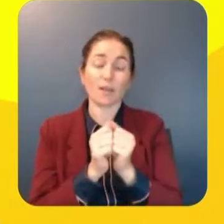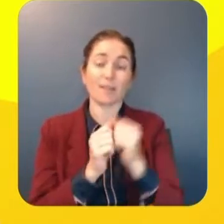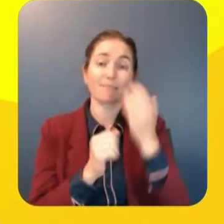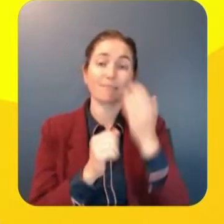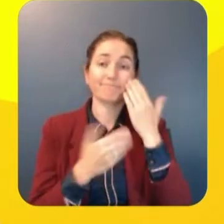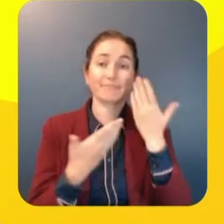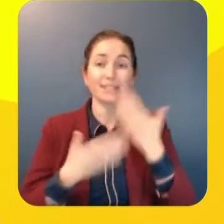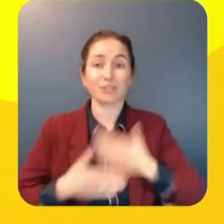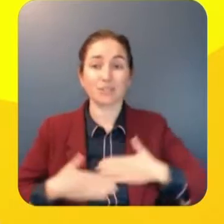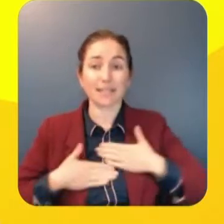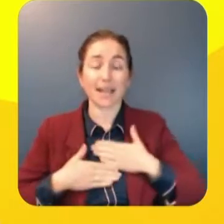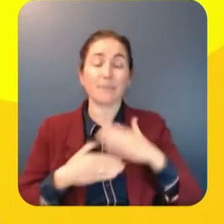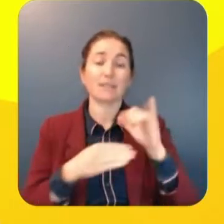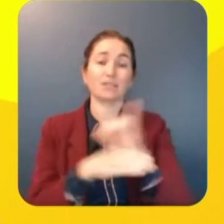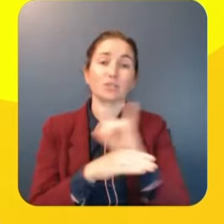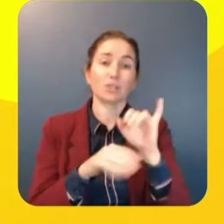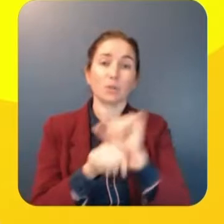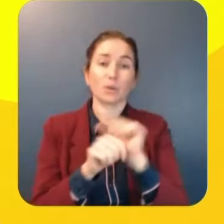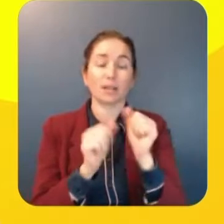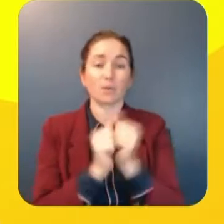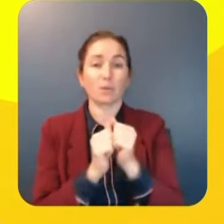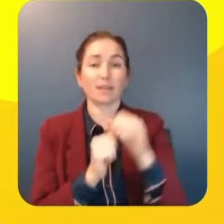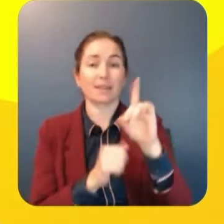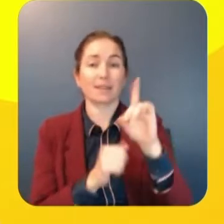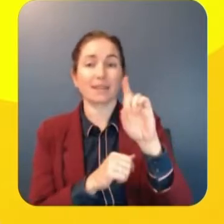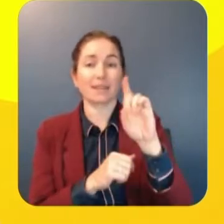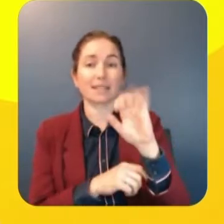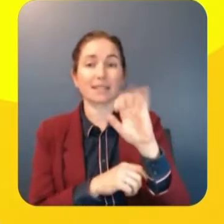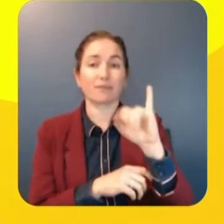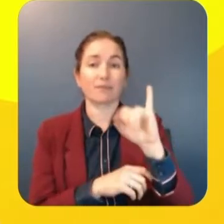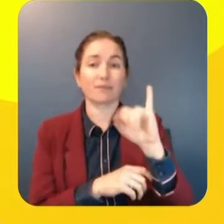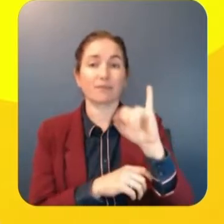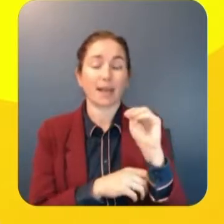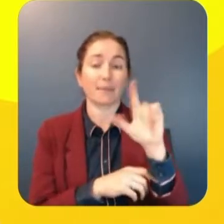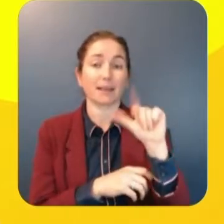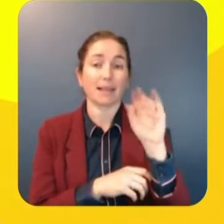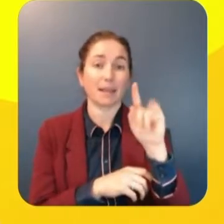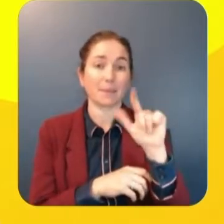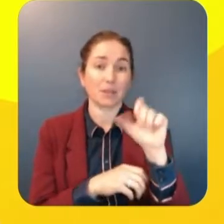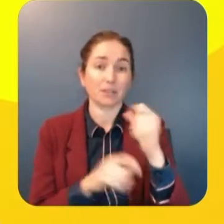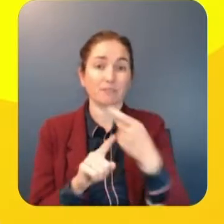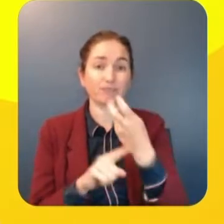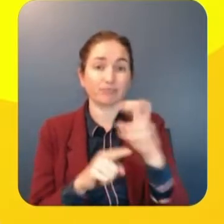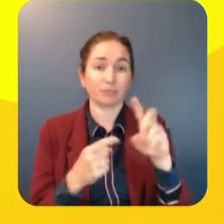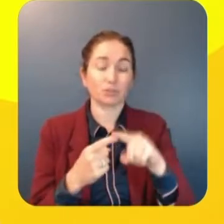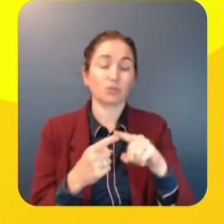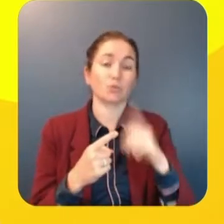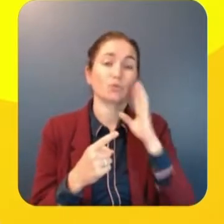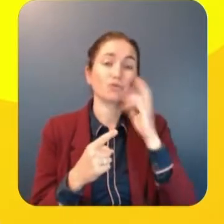signed to the Def Jam label and DreamWorks Records, and then moved into health care, transport and media.